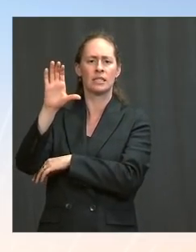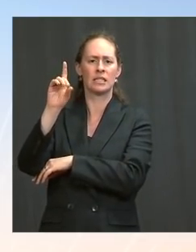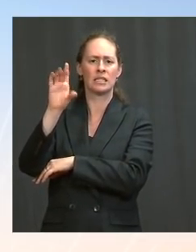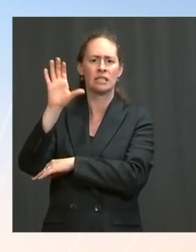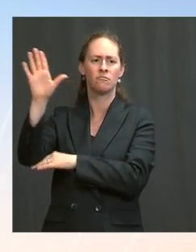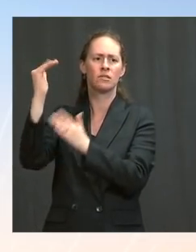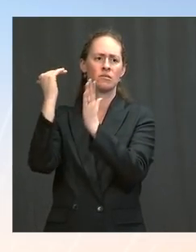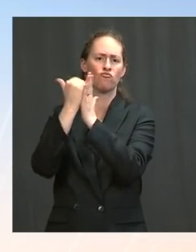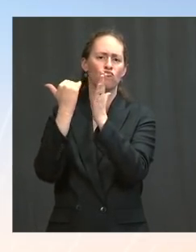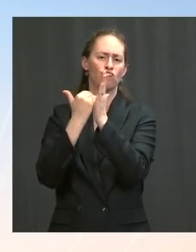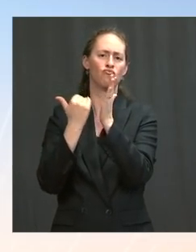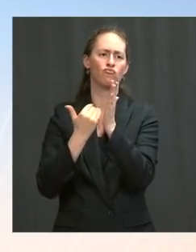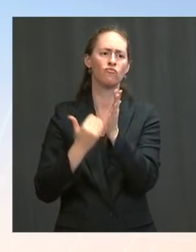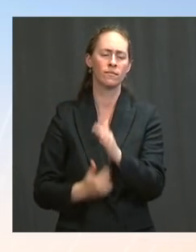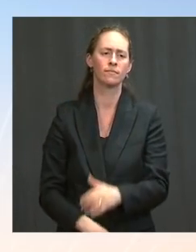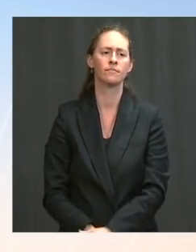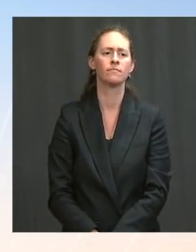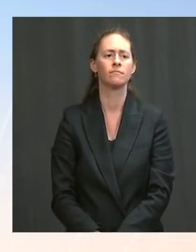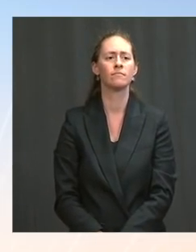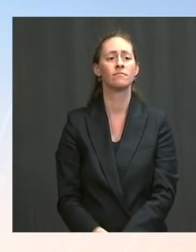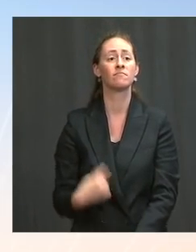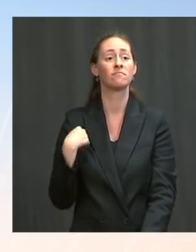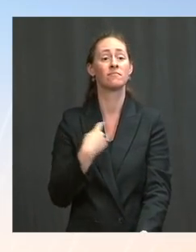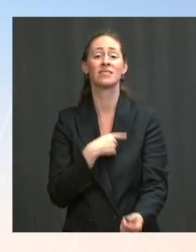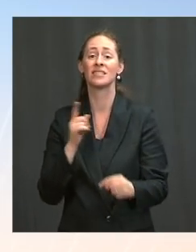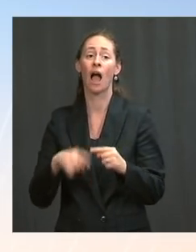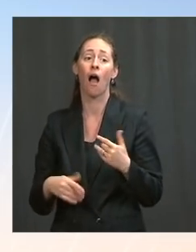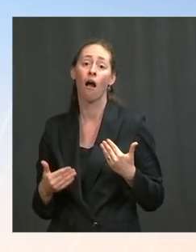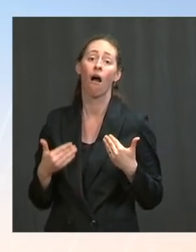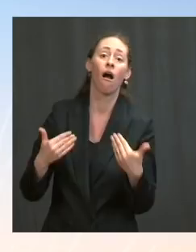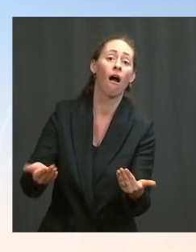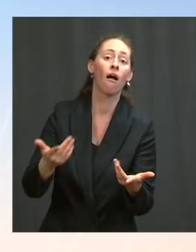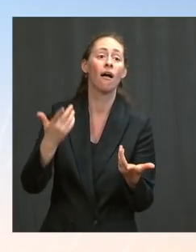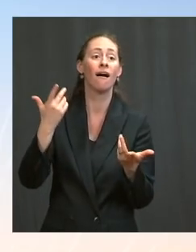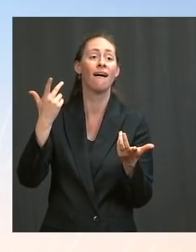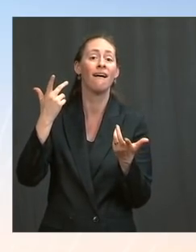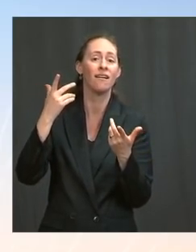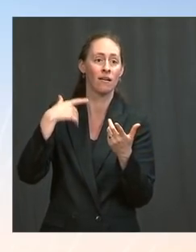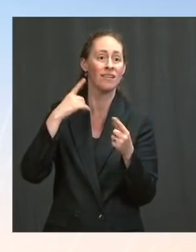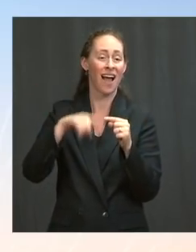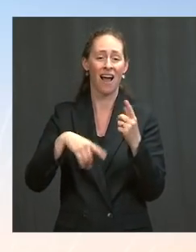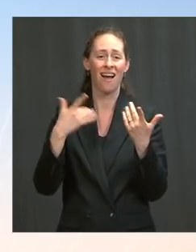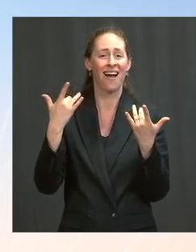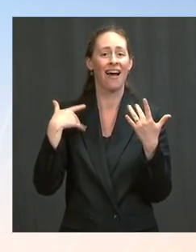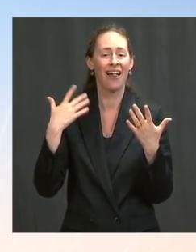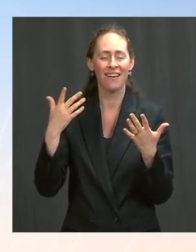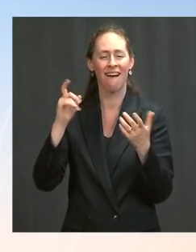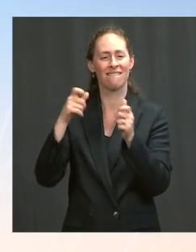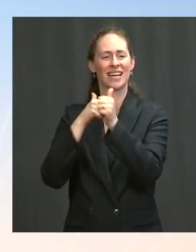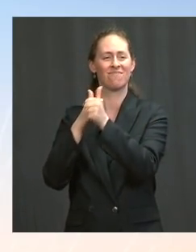Obviously, we can't get ahead of the FDA process for approving vaccines. I know parents, like myself, are eager to vaccinate their children.